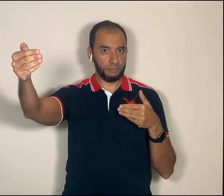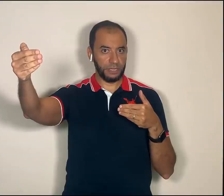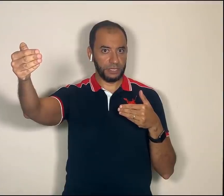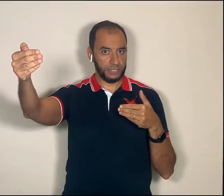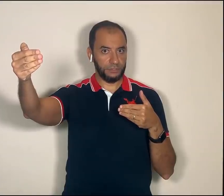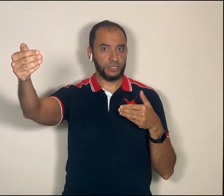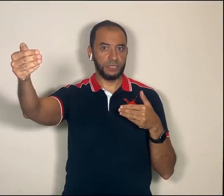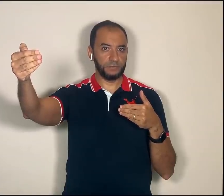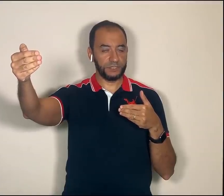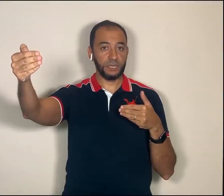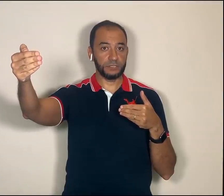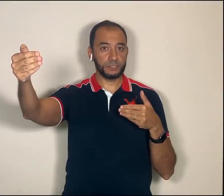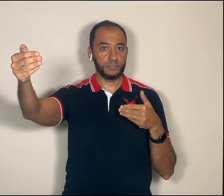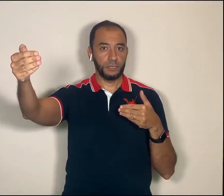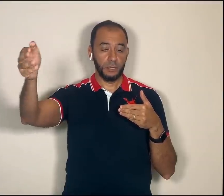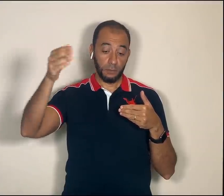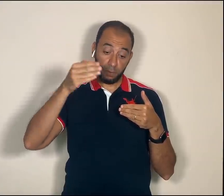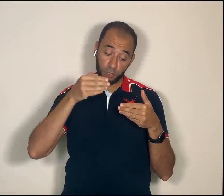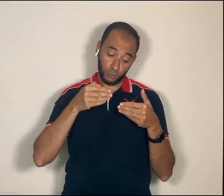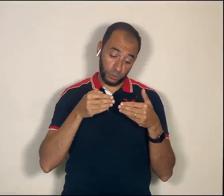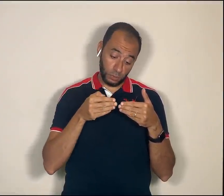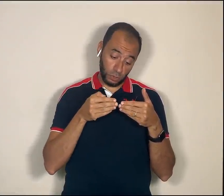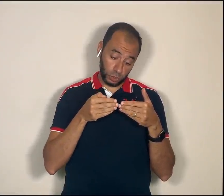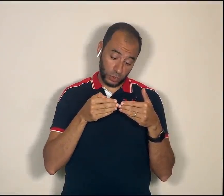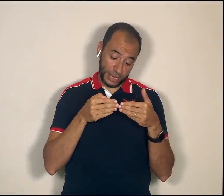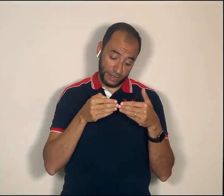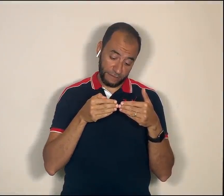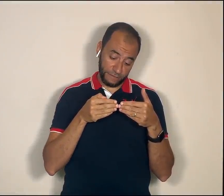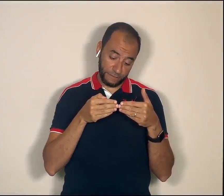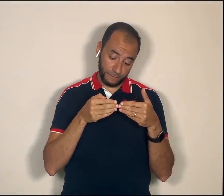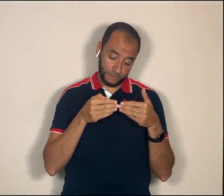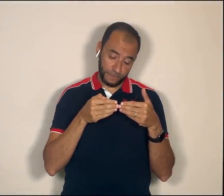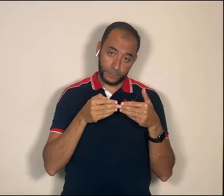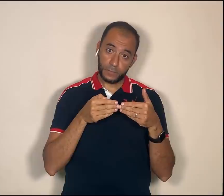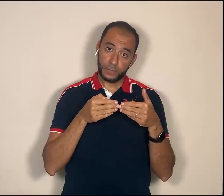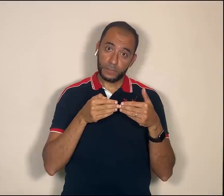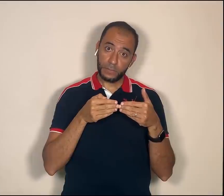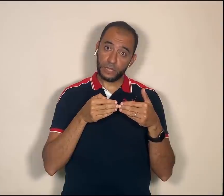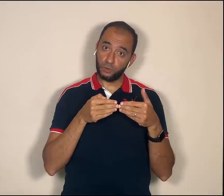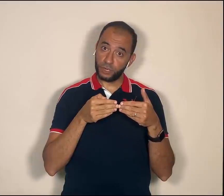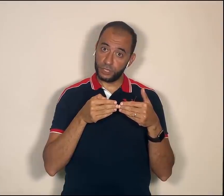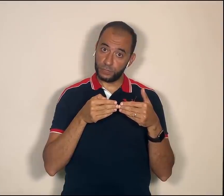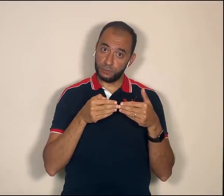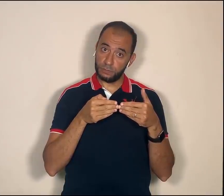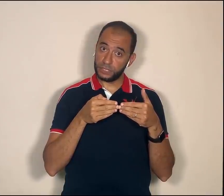billions and trillions of cells, but we will also have an organism that